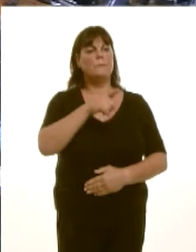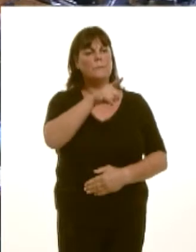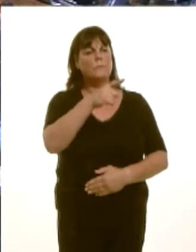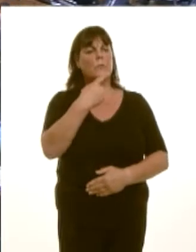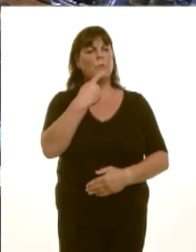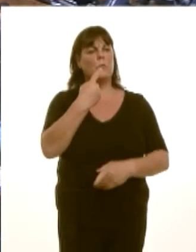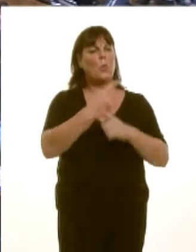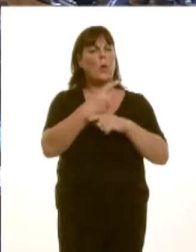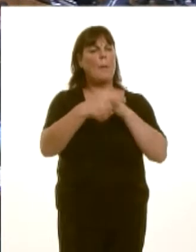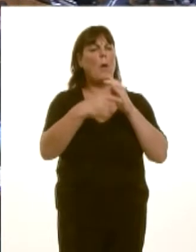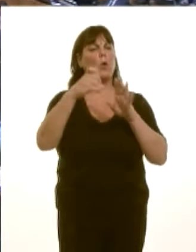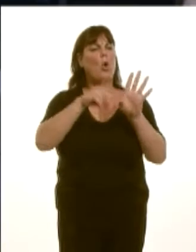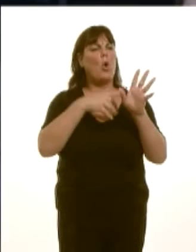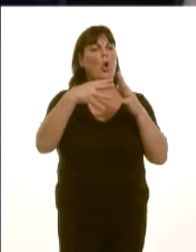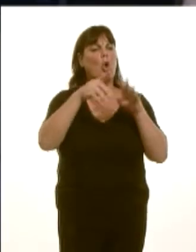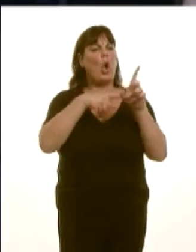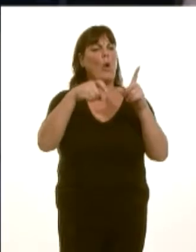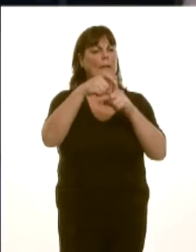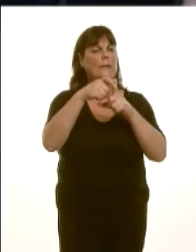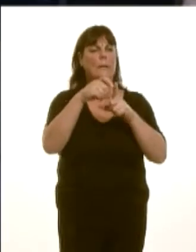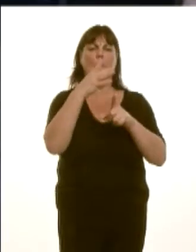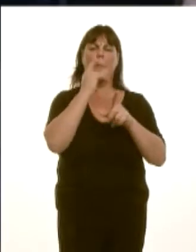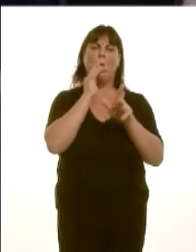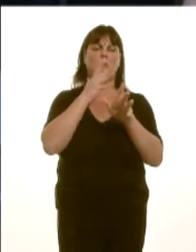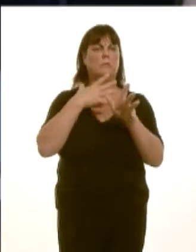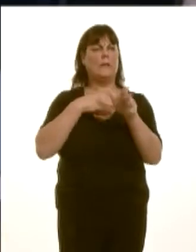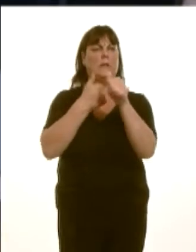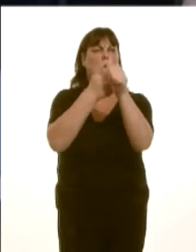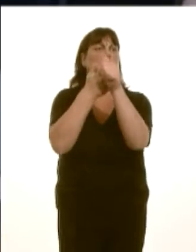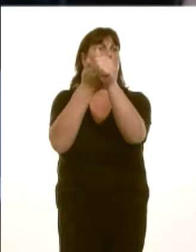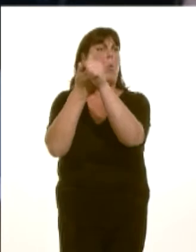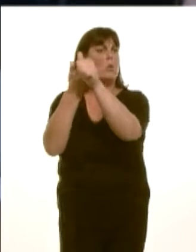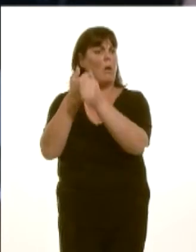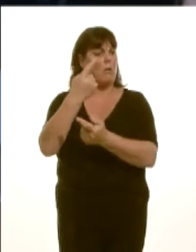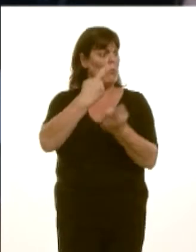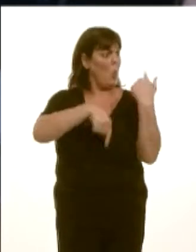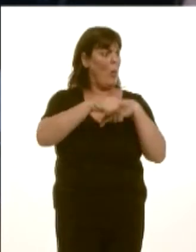has to make the maximum effort to support those people who need support in the current climate.